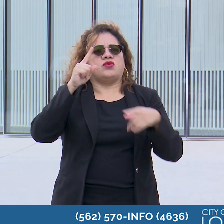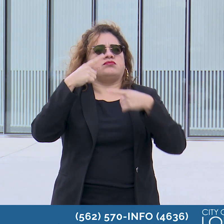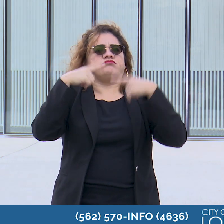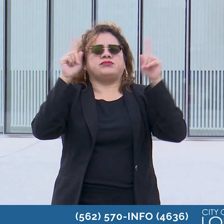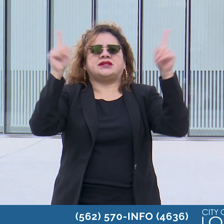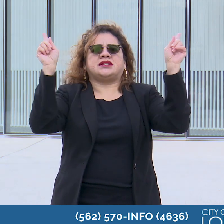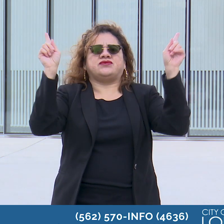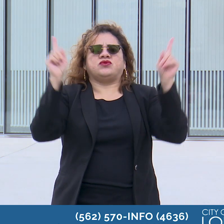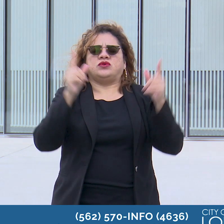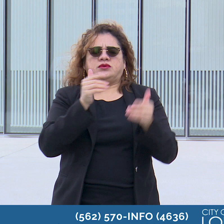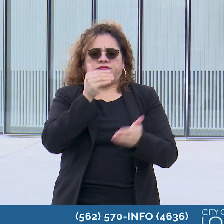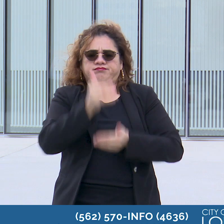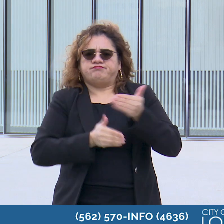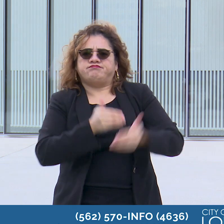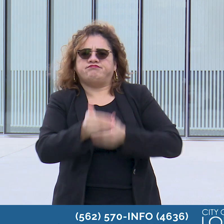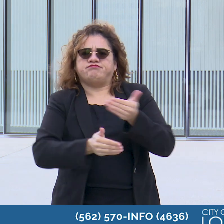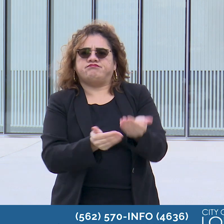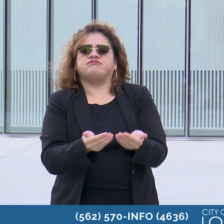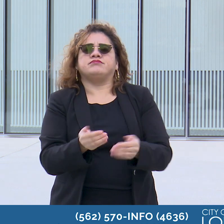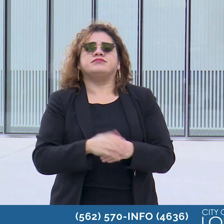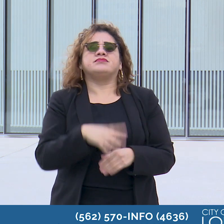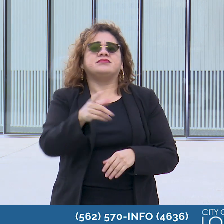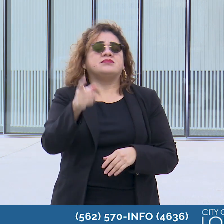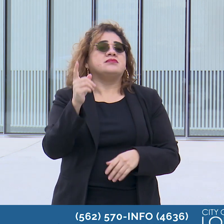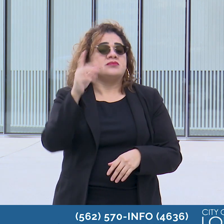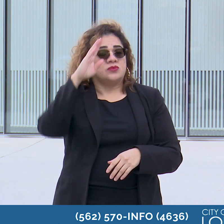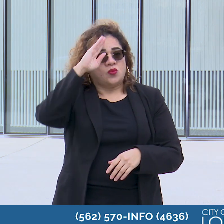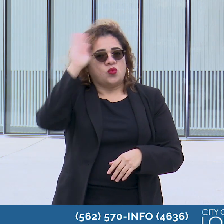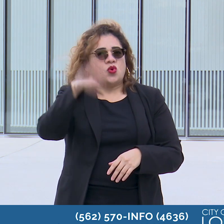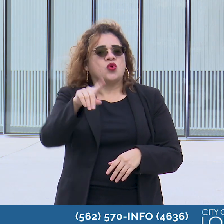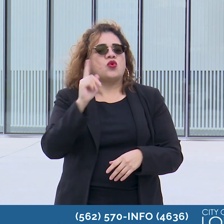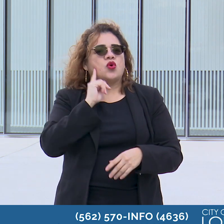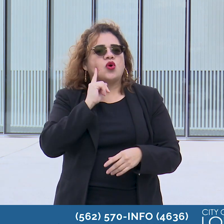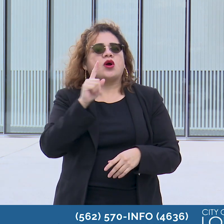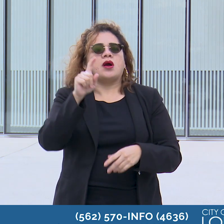Now if you've heard, both of these vaccines require two doses.